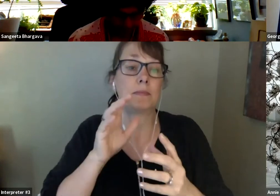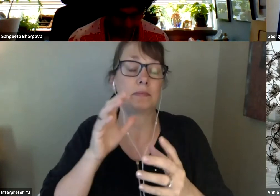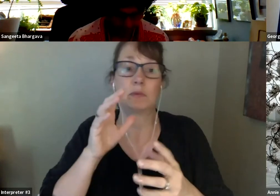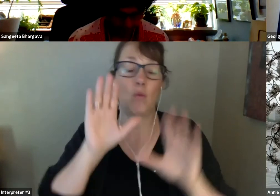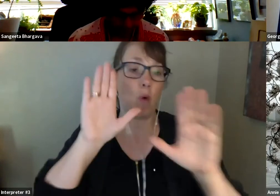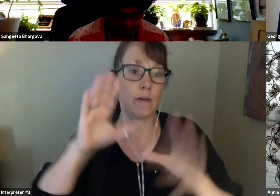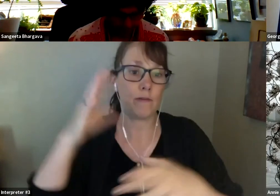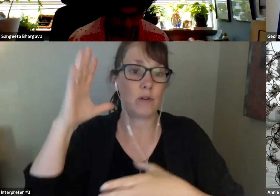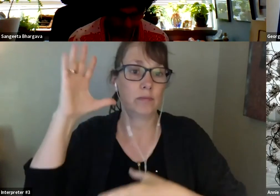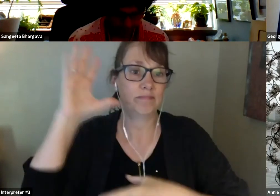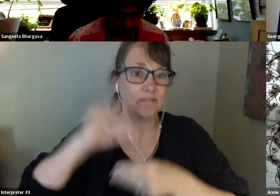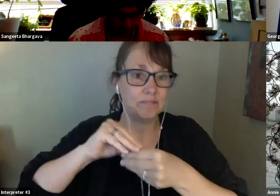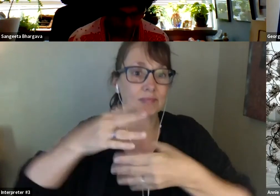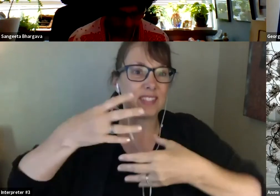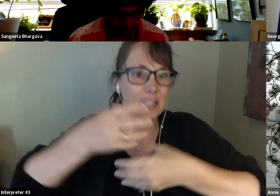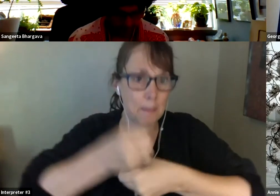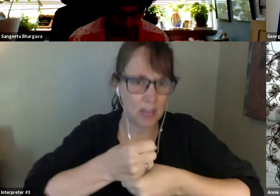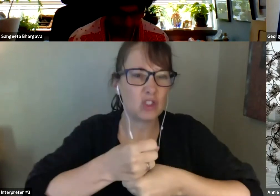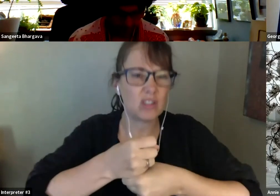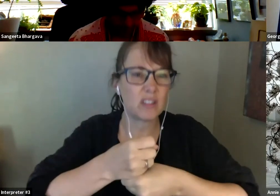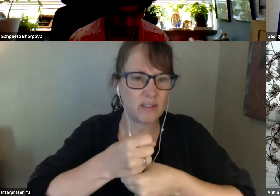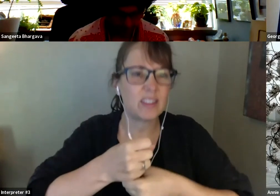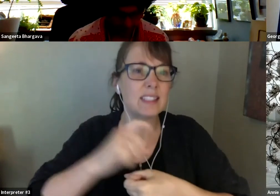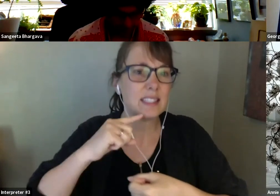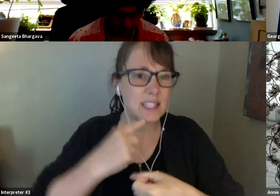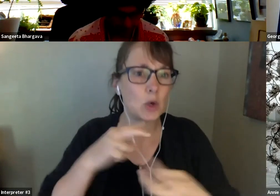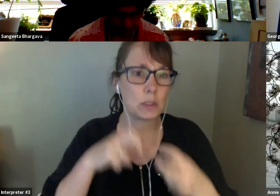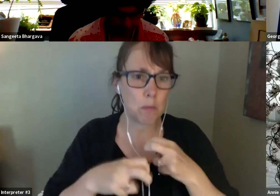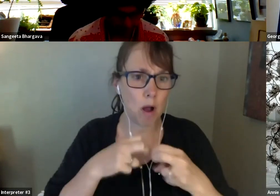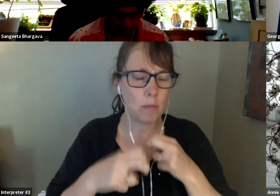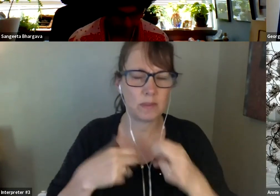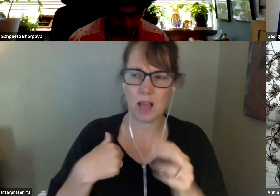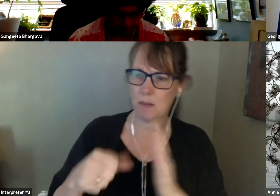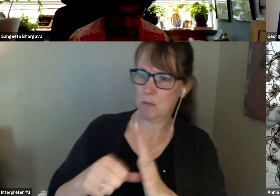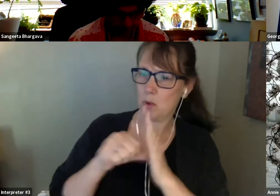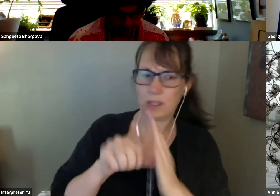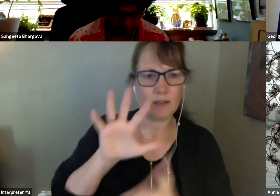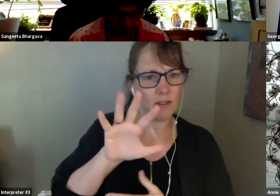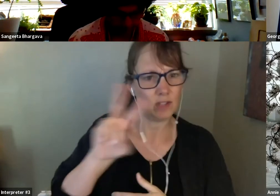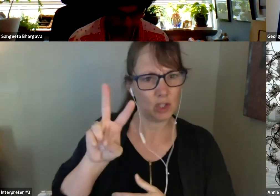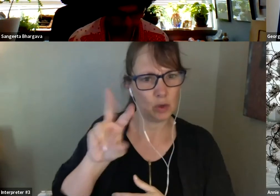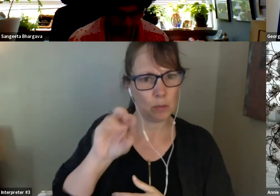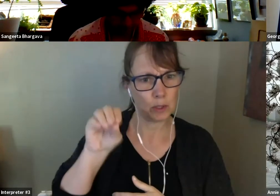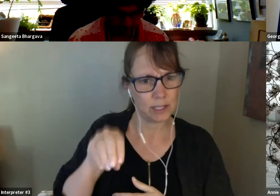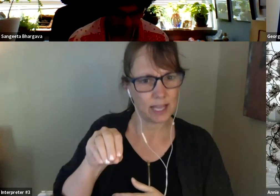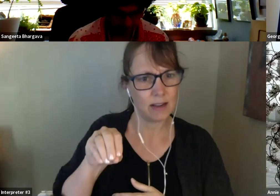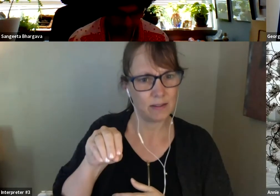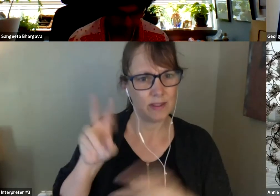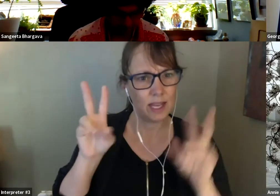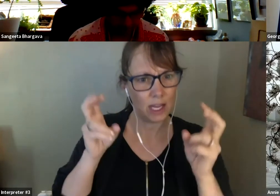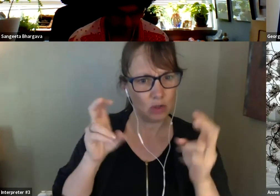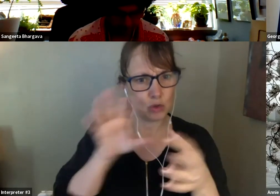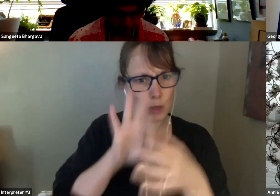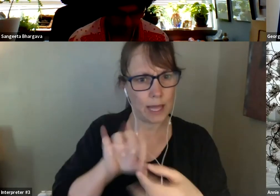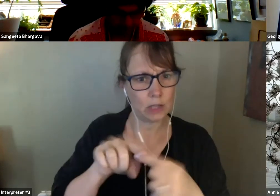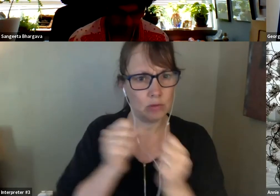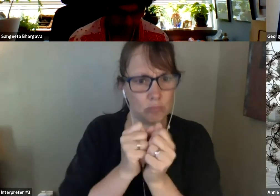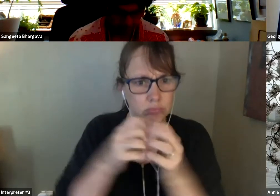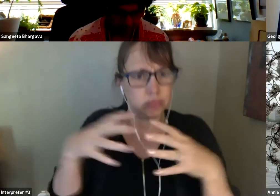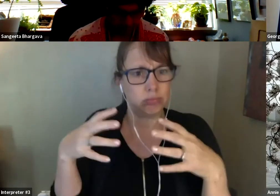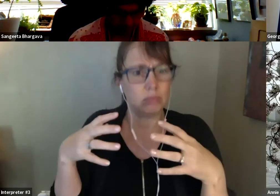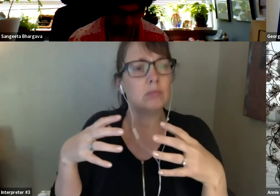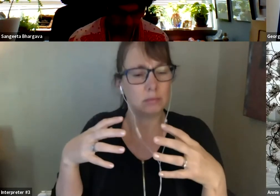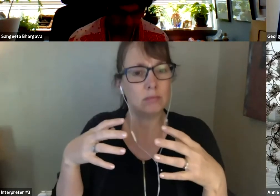on. I’m really impressed that 52% of the issues related to inflammation; that really